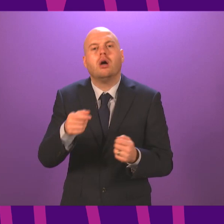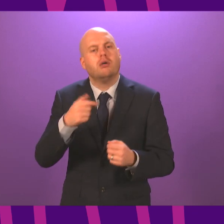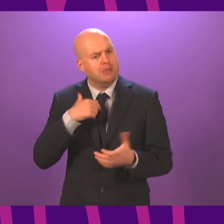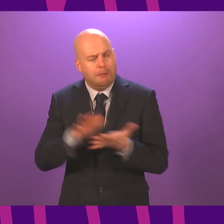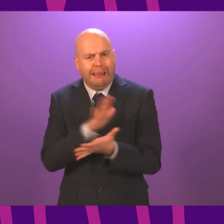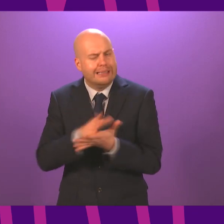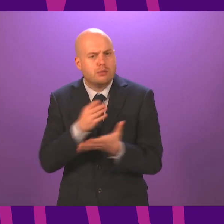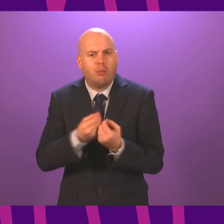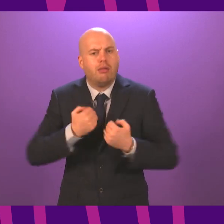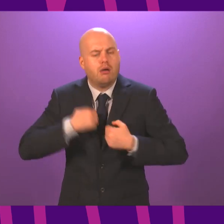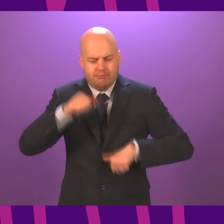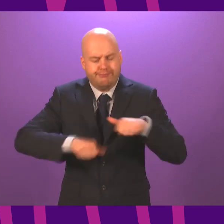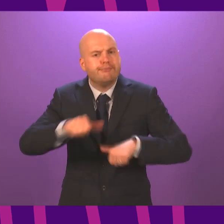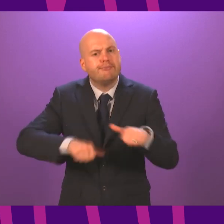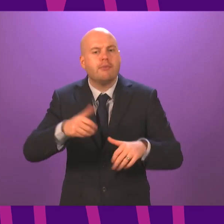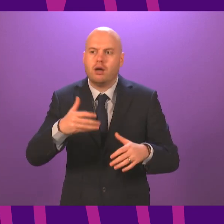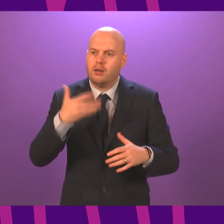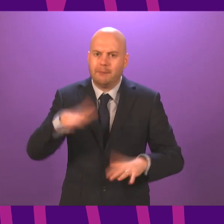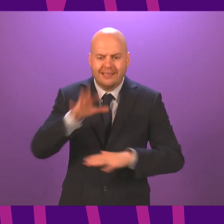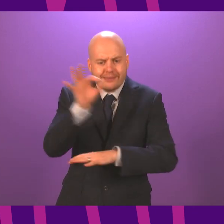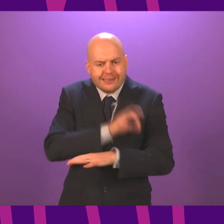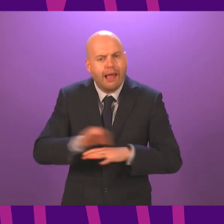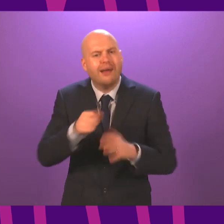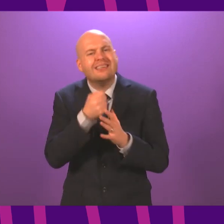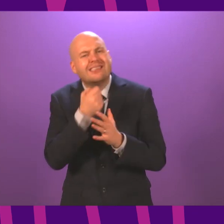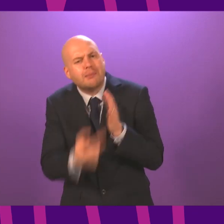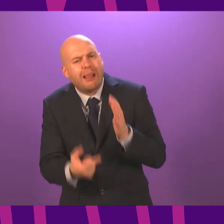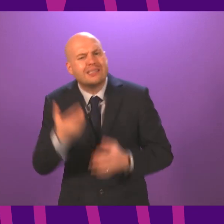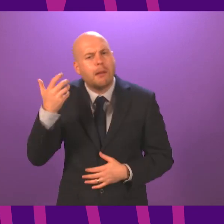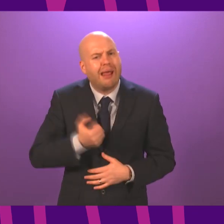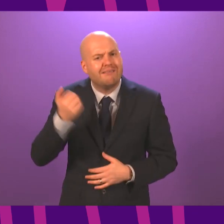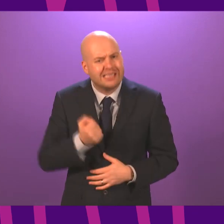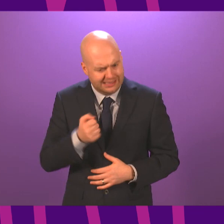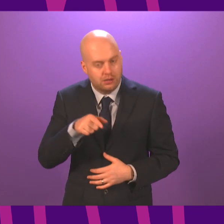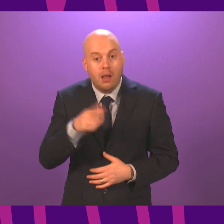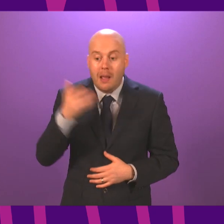over this difficult year in designing disability benefits that will make a real difference. They